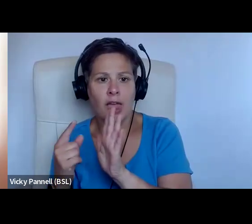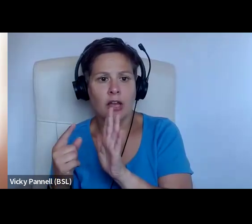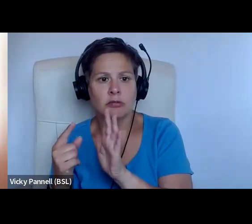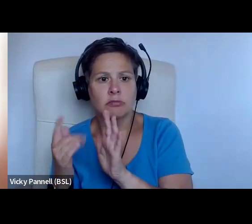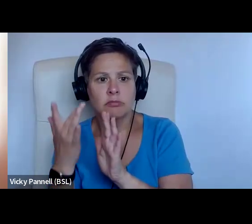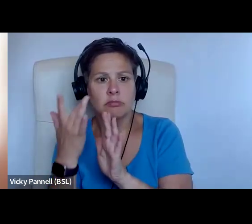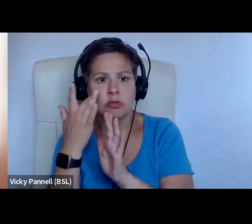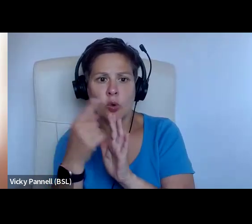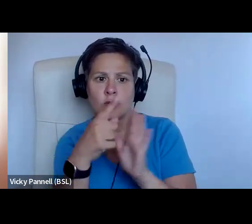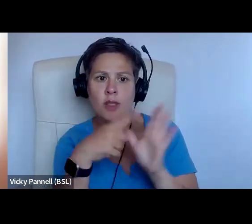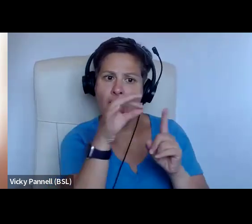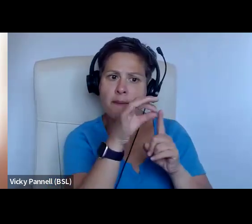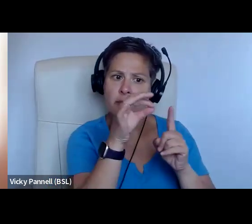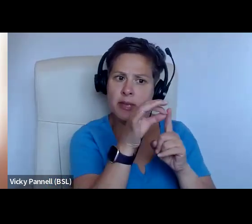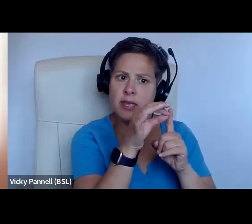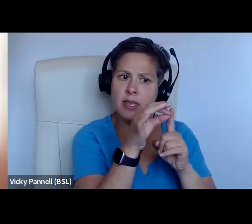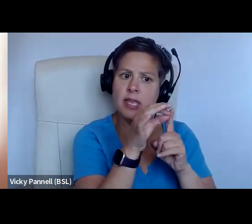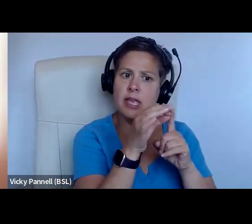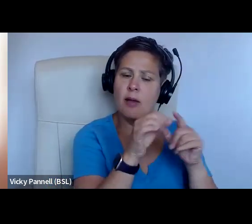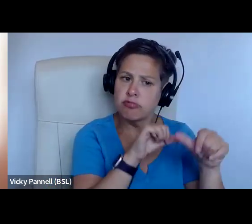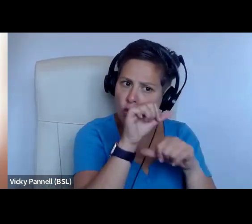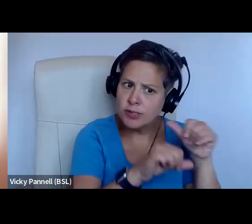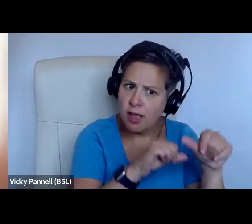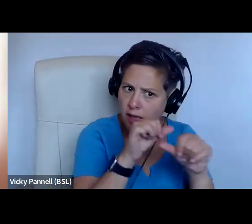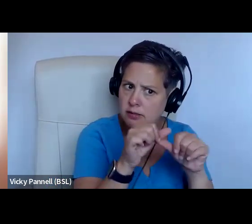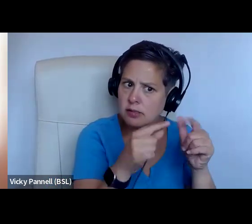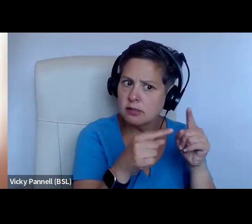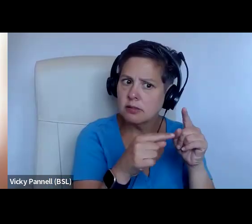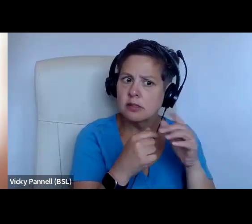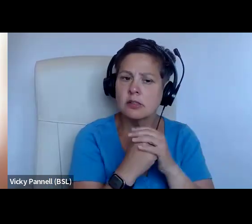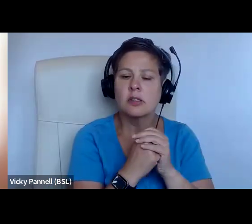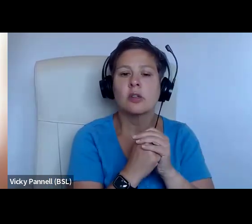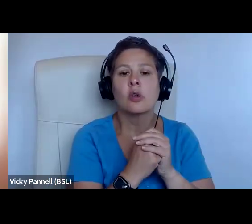I'm just gonna talk a little bit about the development process at my university.